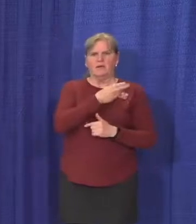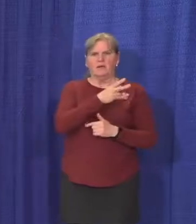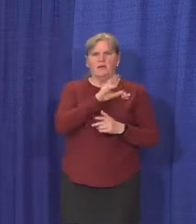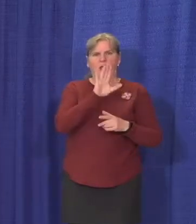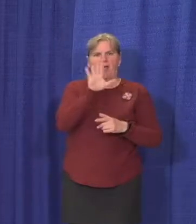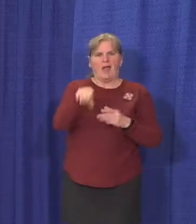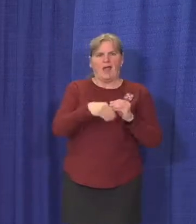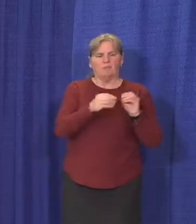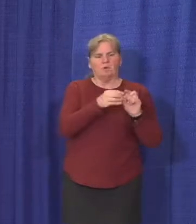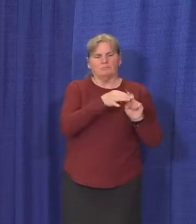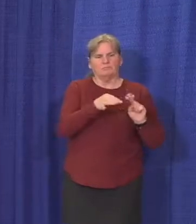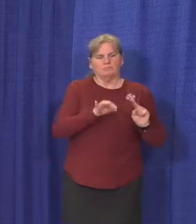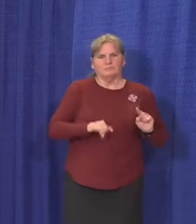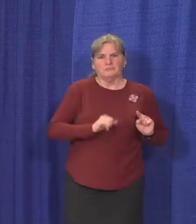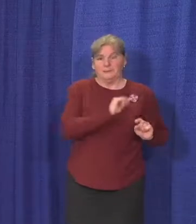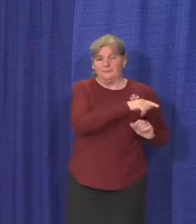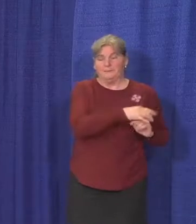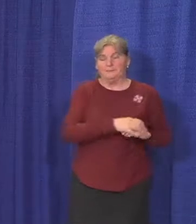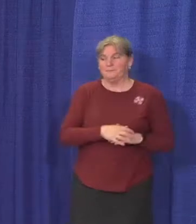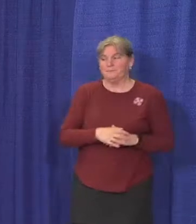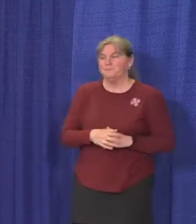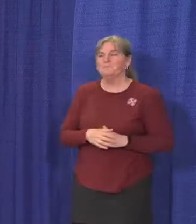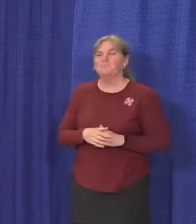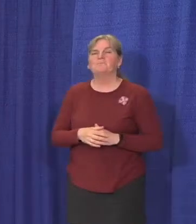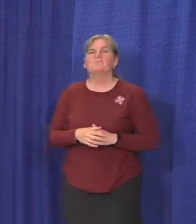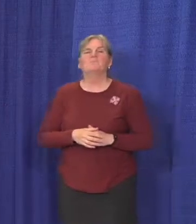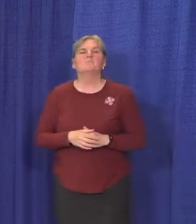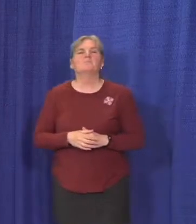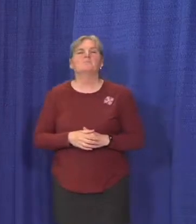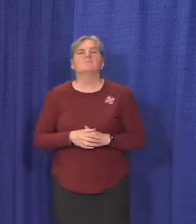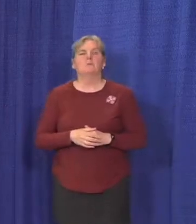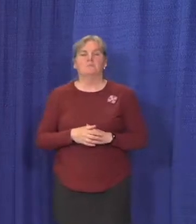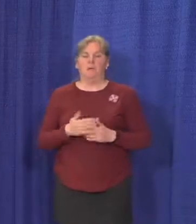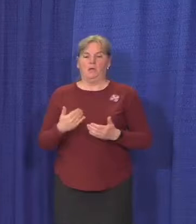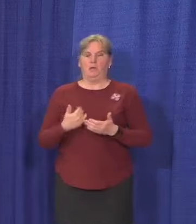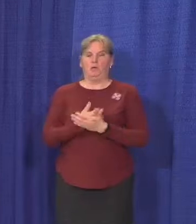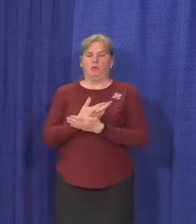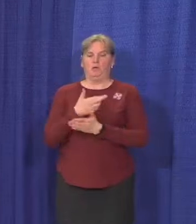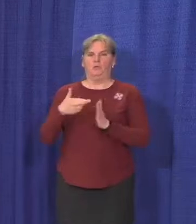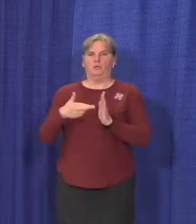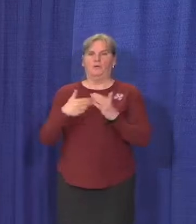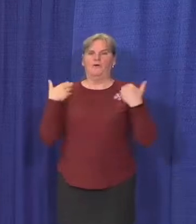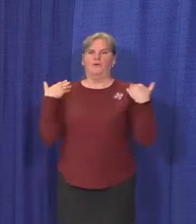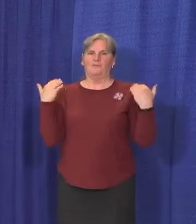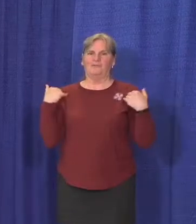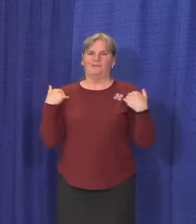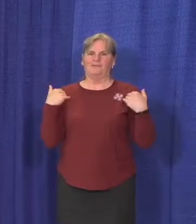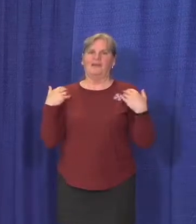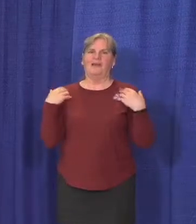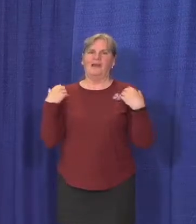of the pieces of that question but I'm sure Doctor Hanley has more information.